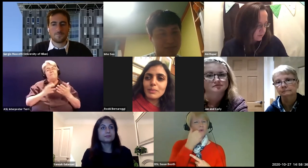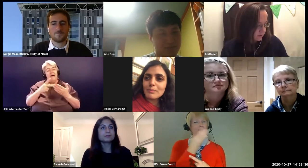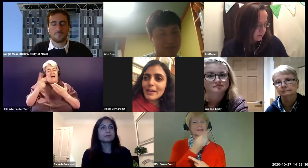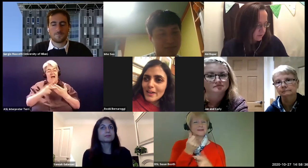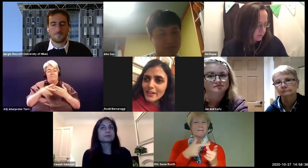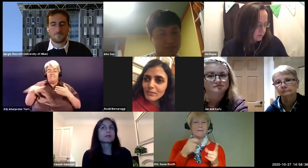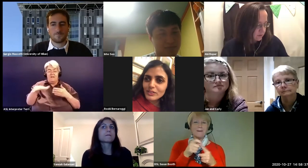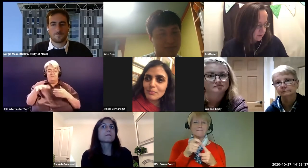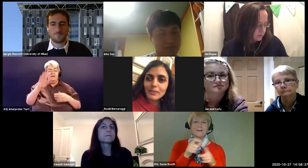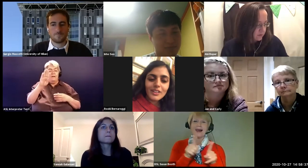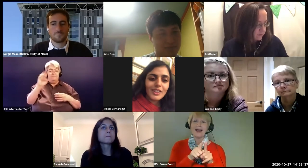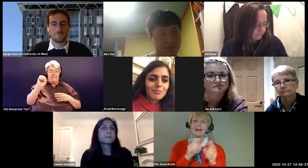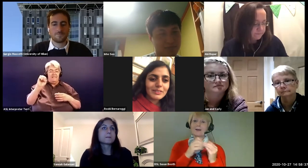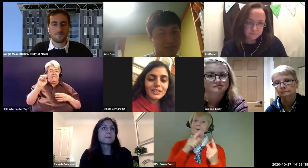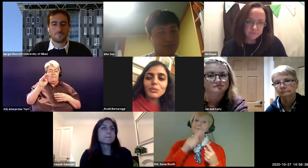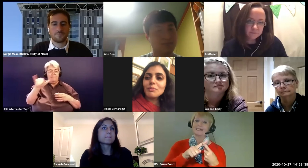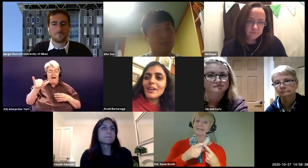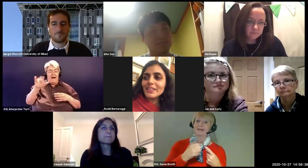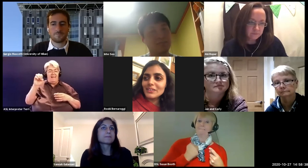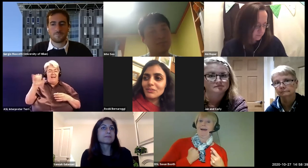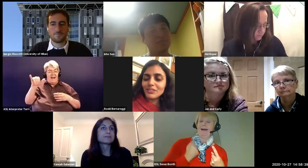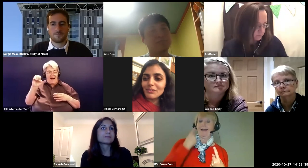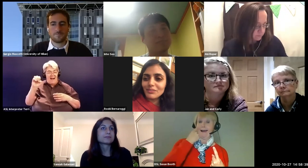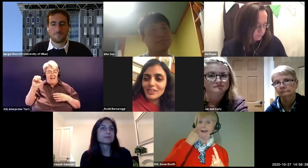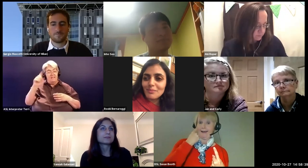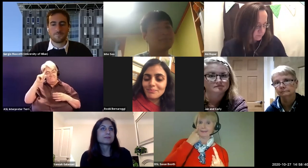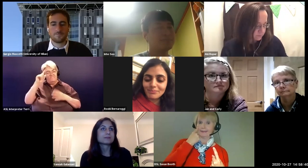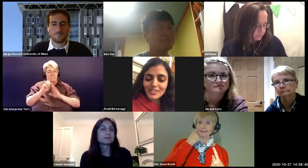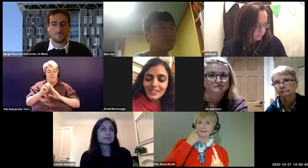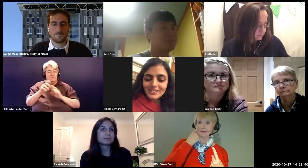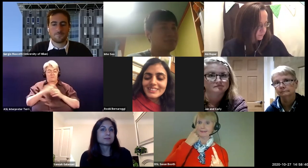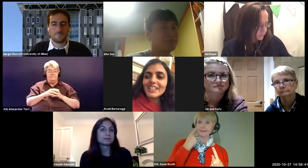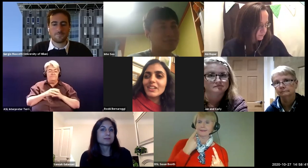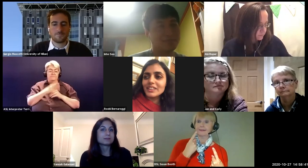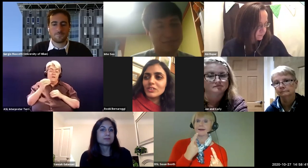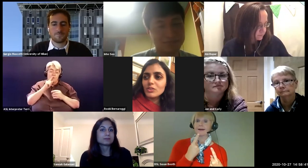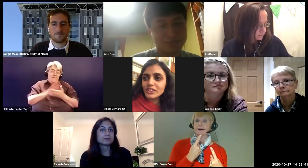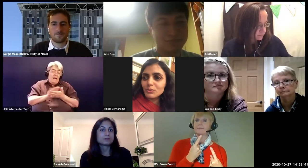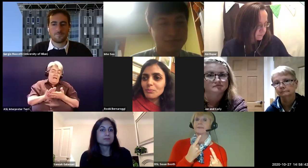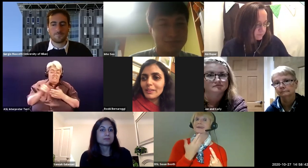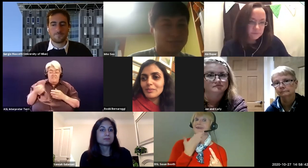be my eyes for example but it would be nice if if um these kind of technologies would be